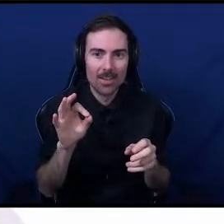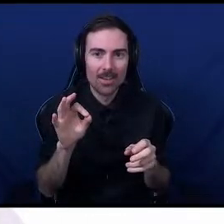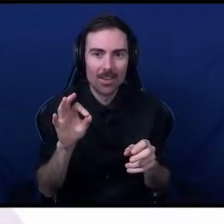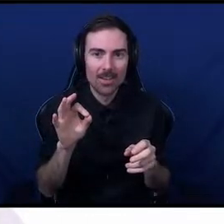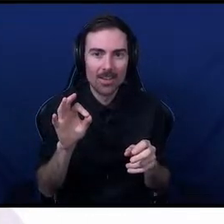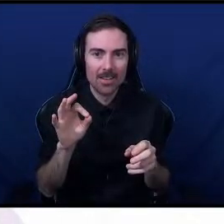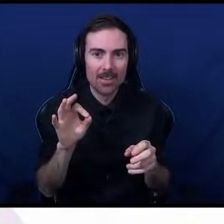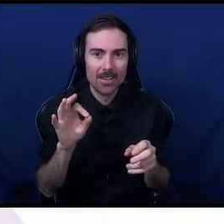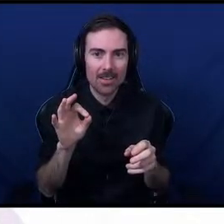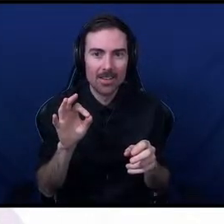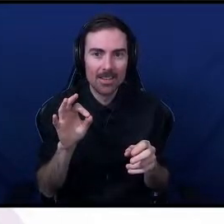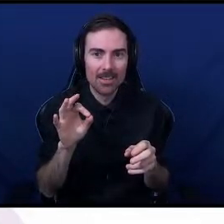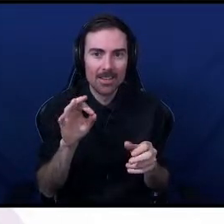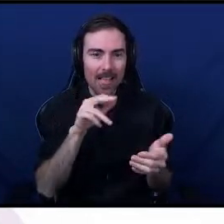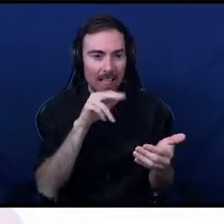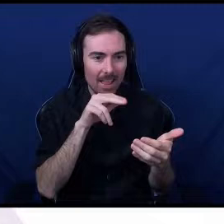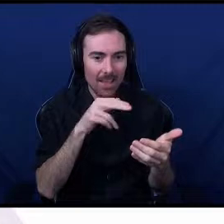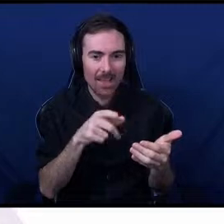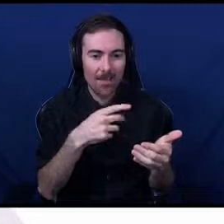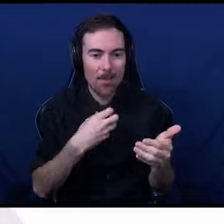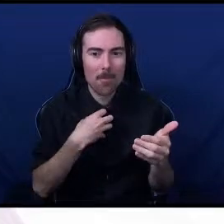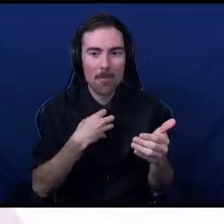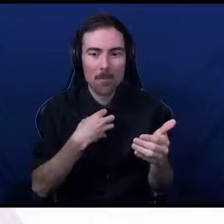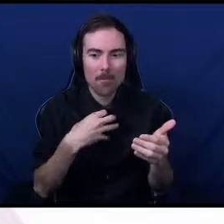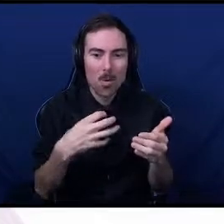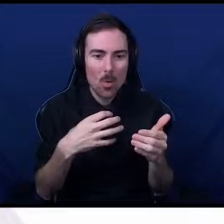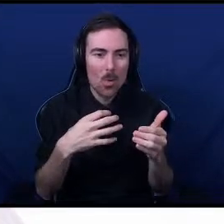have more bacteria than a toilet seat. So just a little little kind of